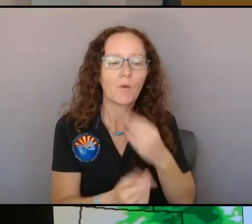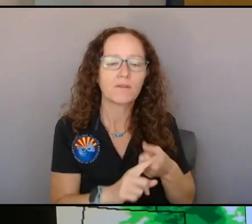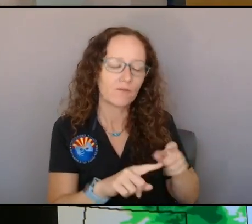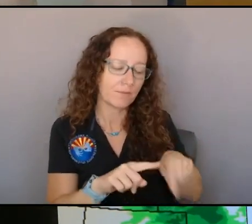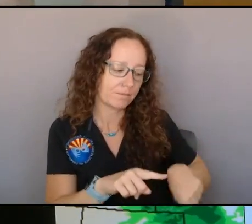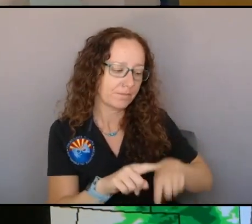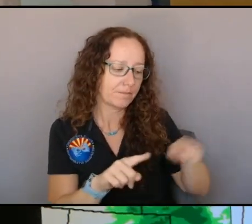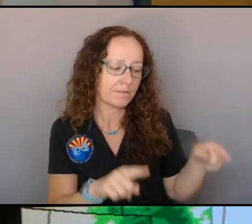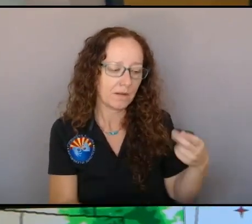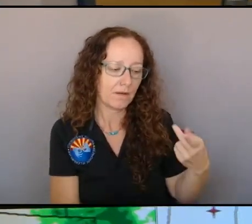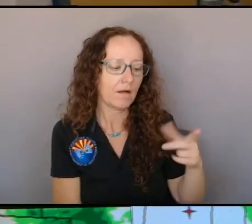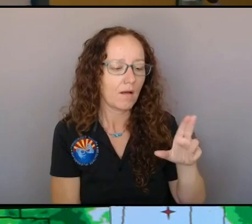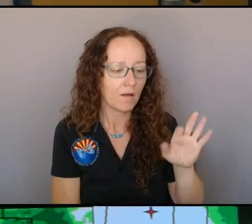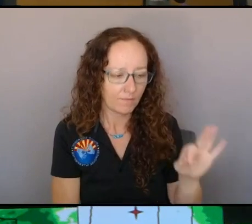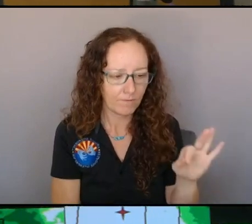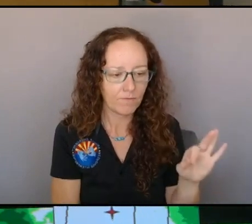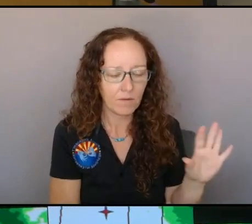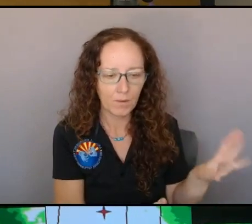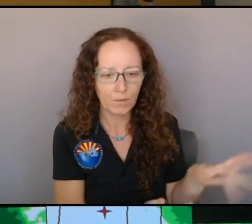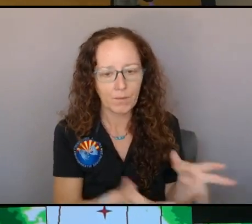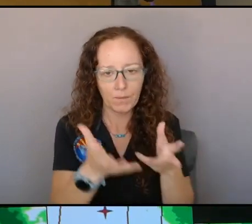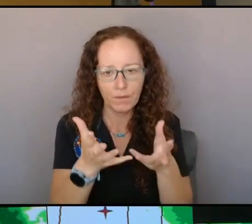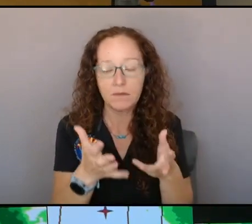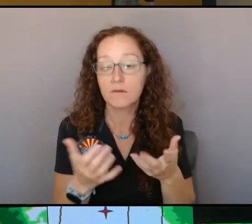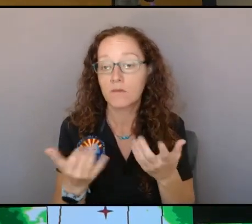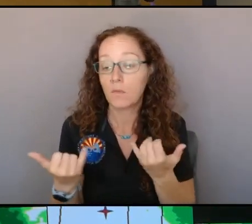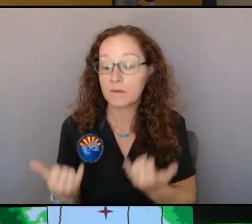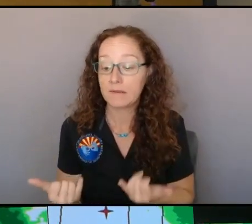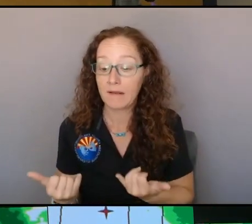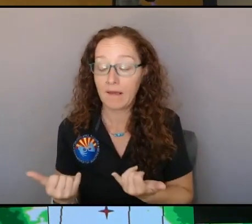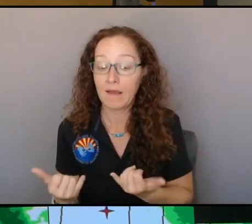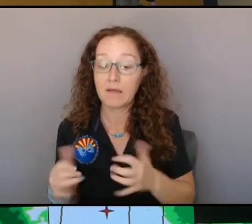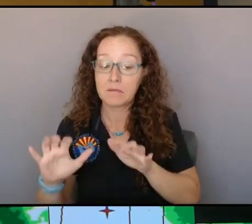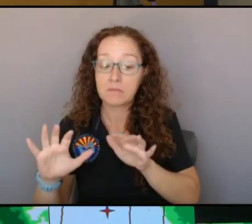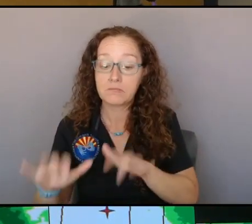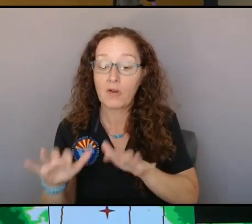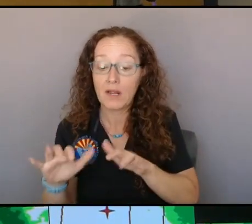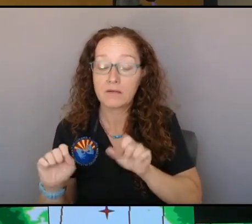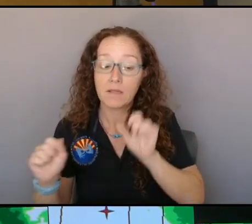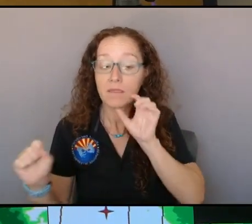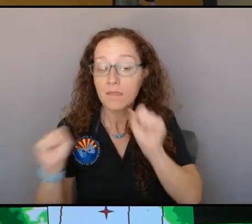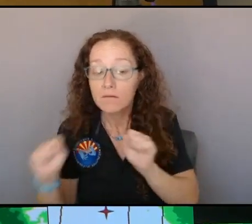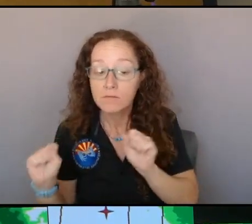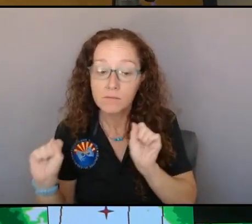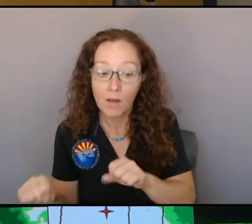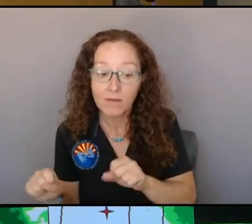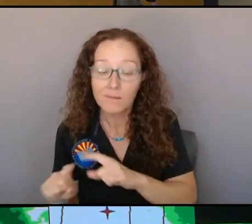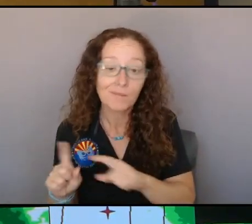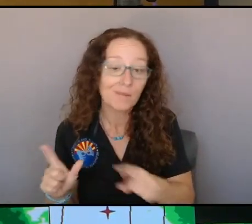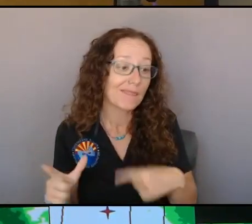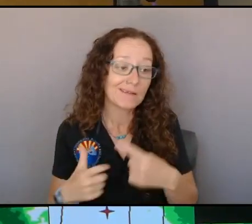today, and then again on Wednesday, but the four days between look like they'll be dry. So now, I think finally,